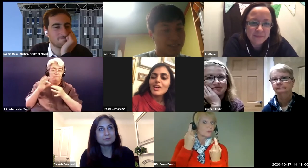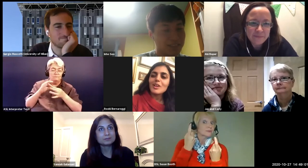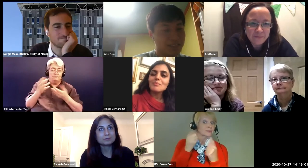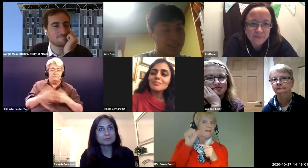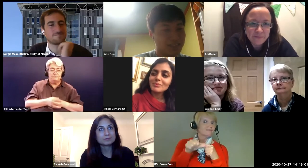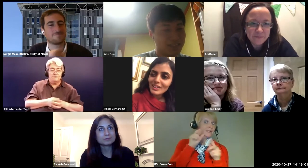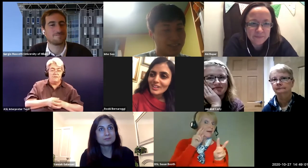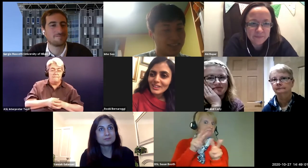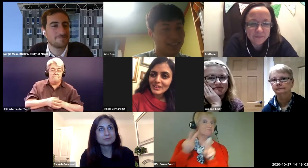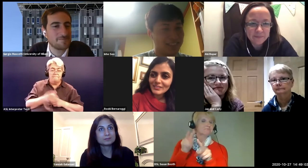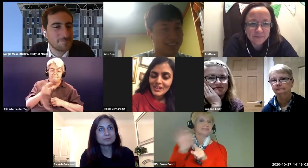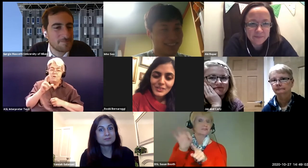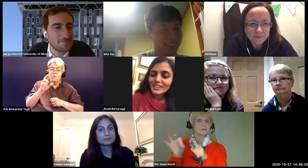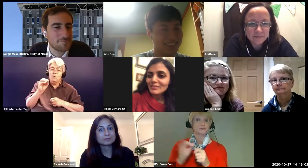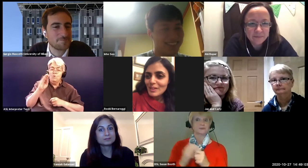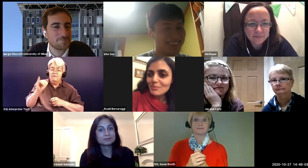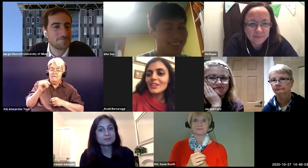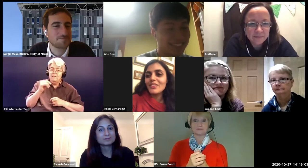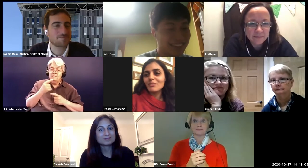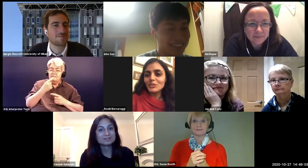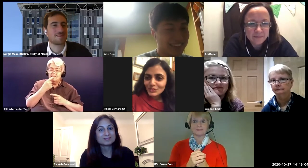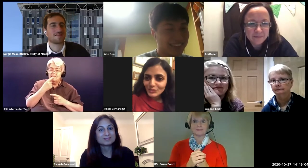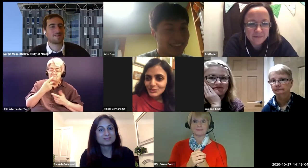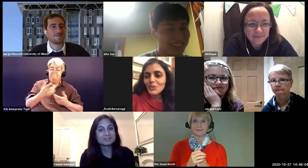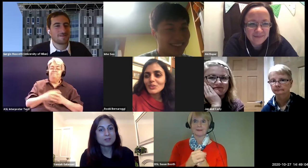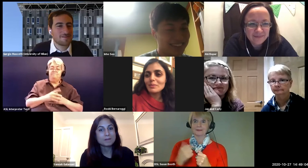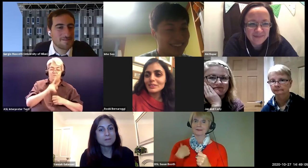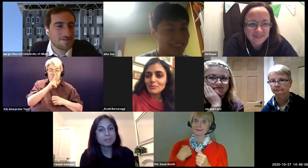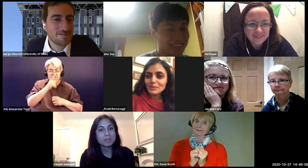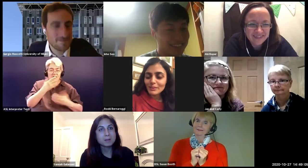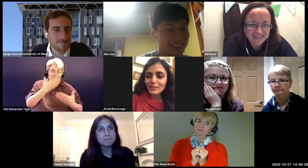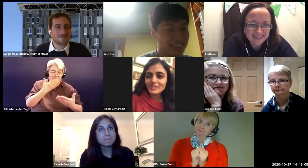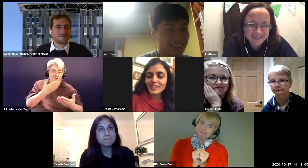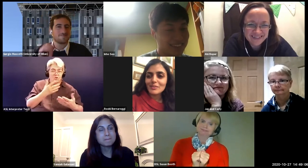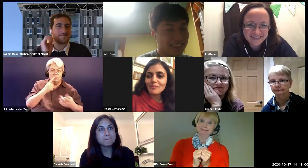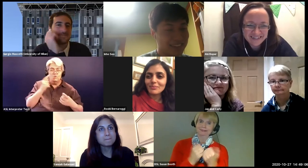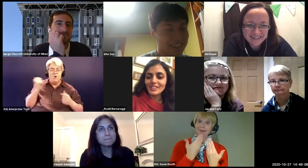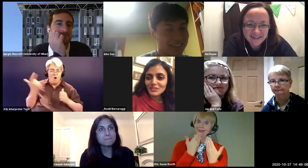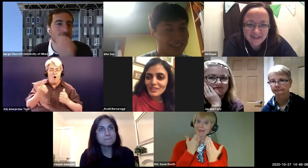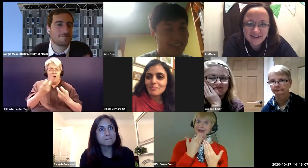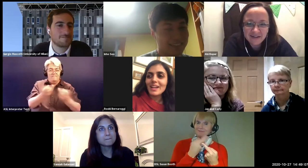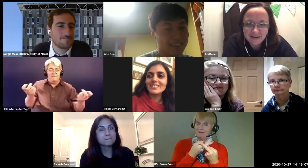um well I I really I'm really thankful to to all the participants because um each of them has